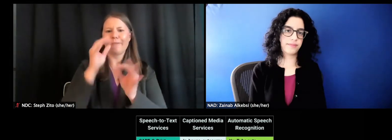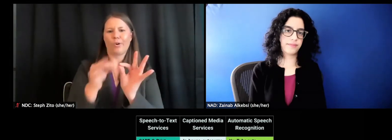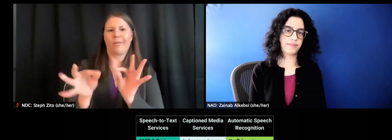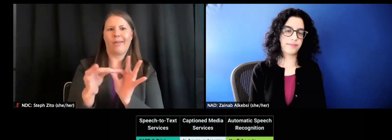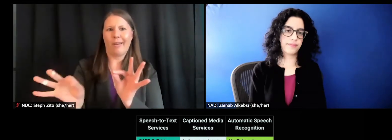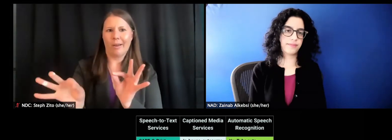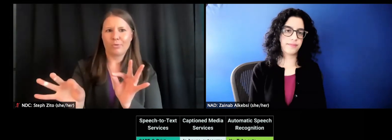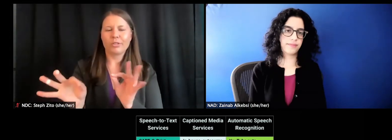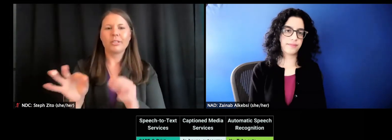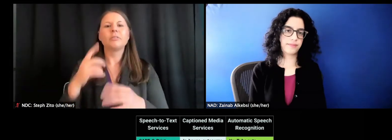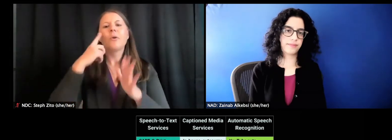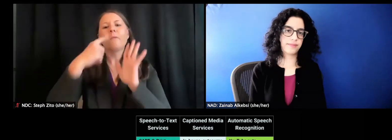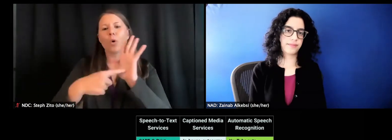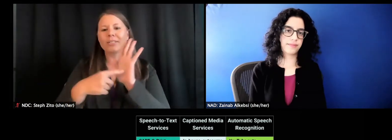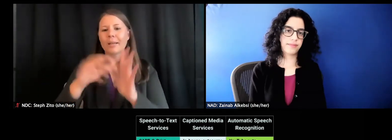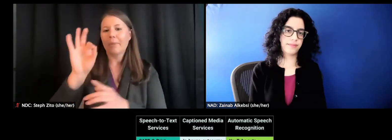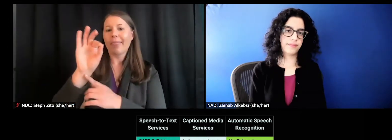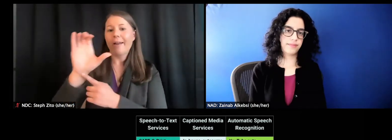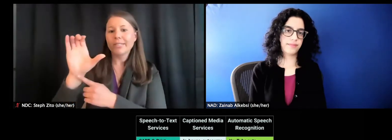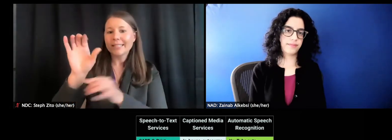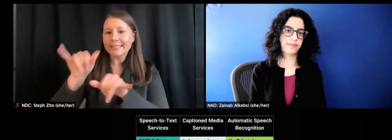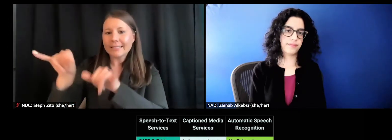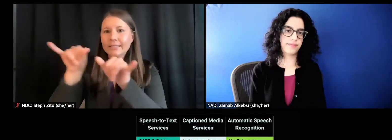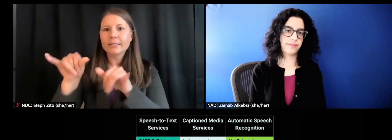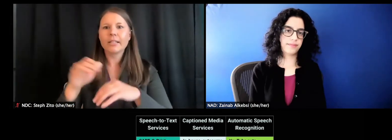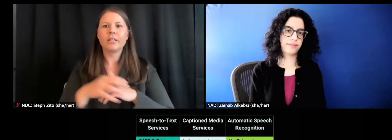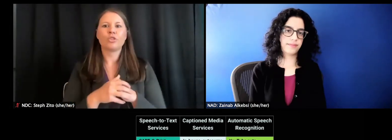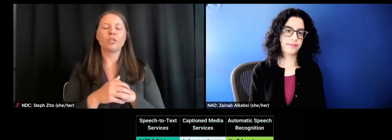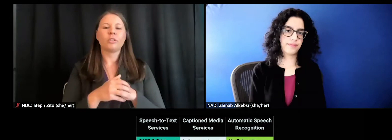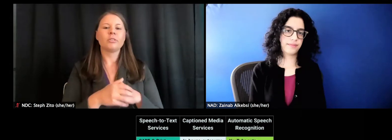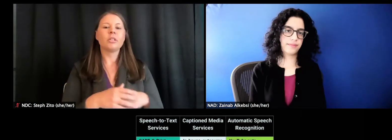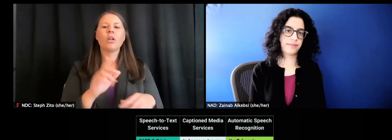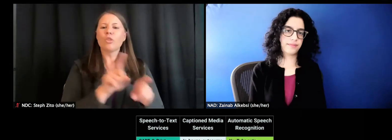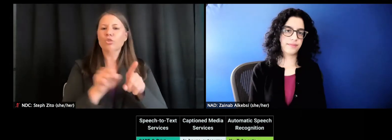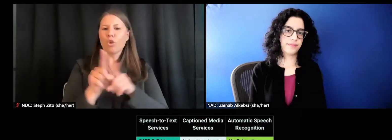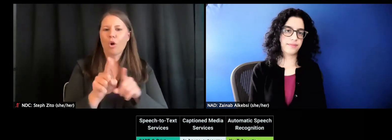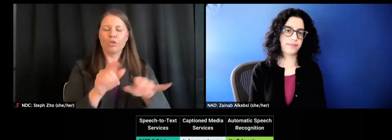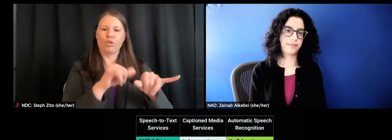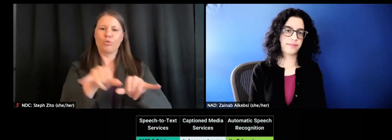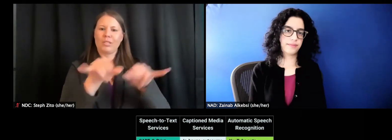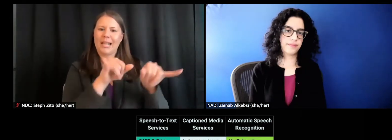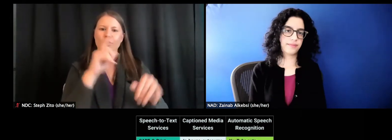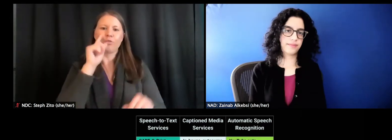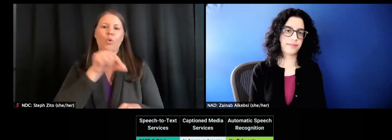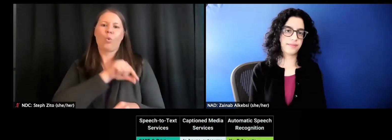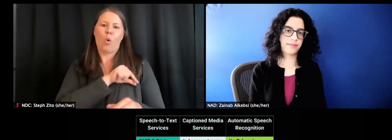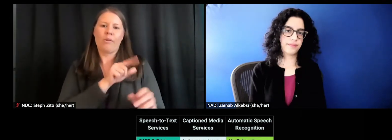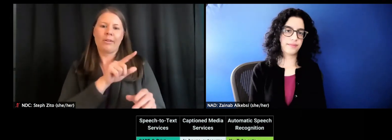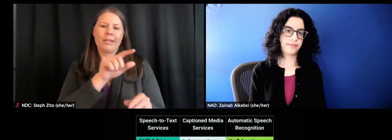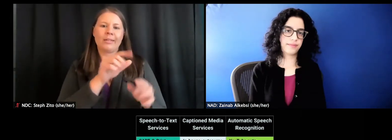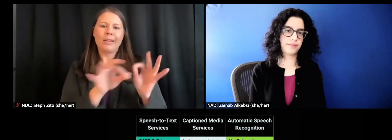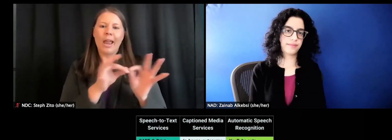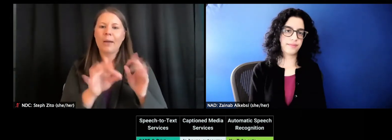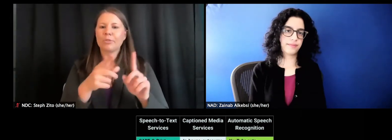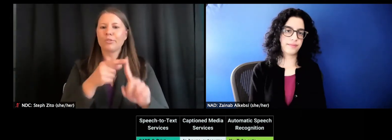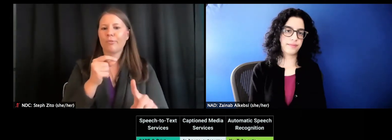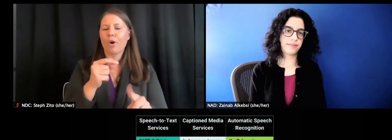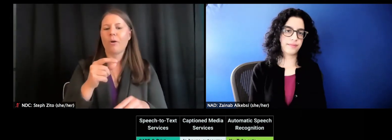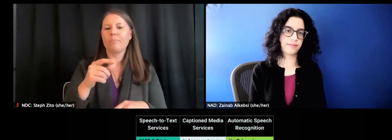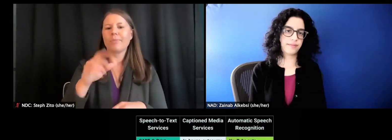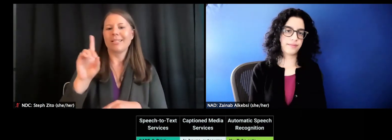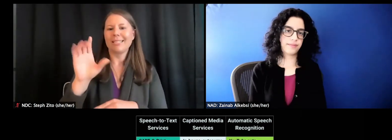standards on captioning, such as the FCC standards for captions